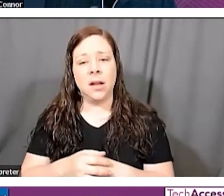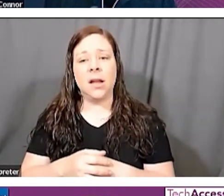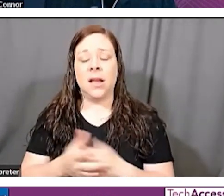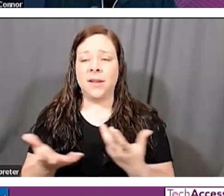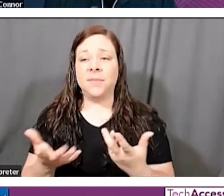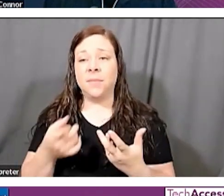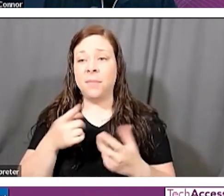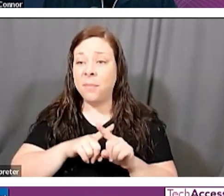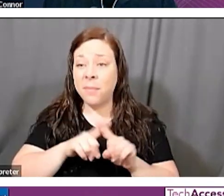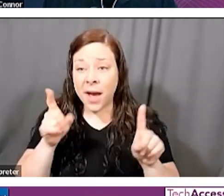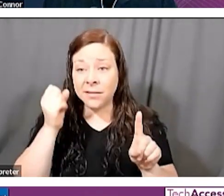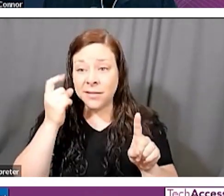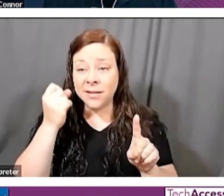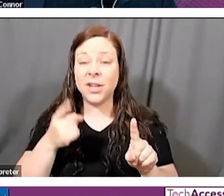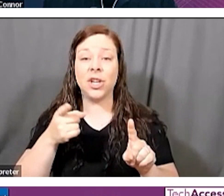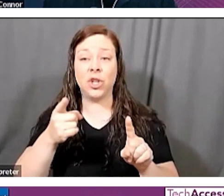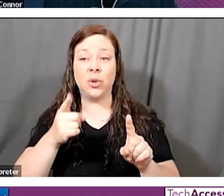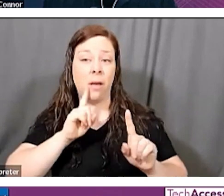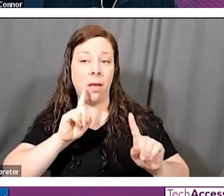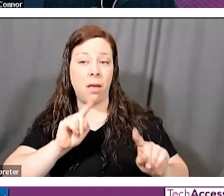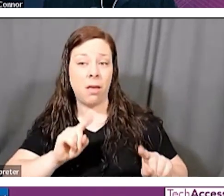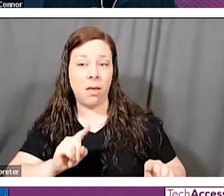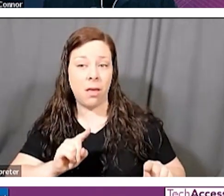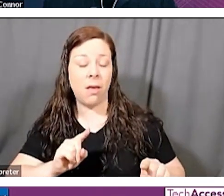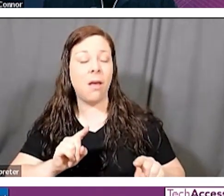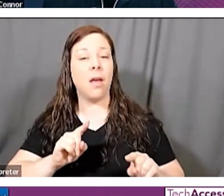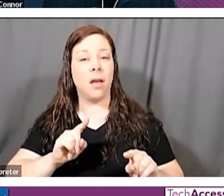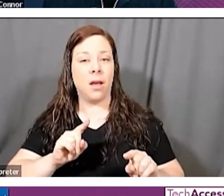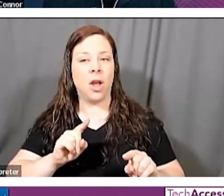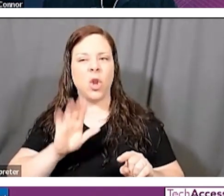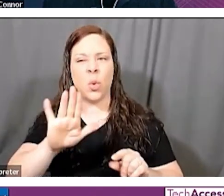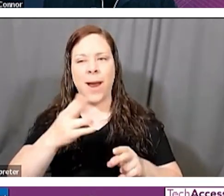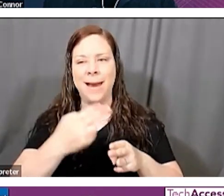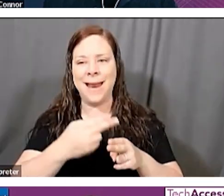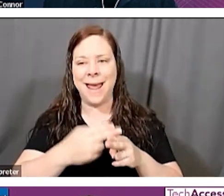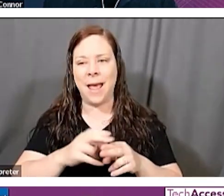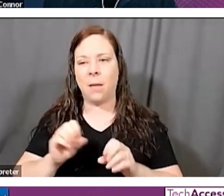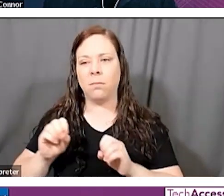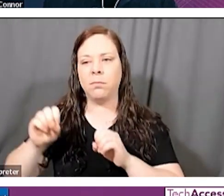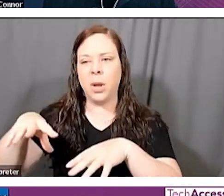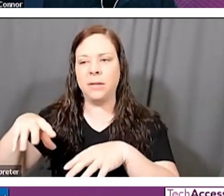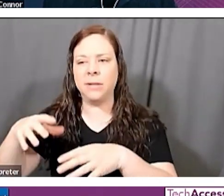if you participate. So every poll that you participate in will get you one entry